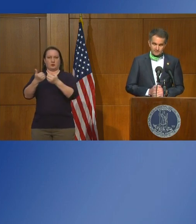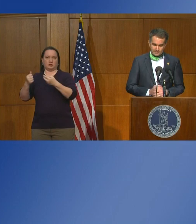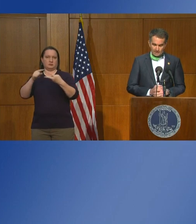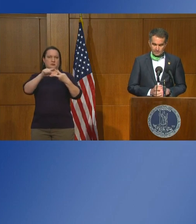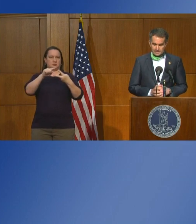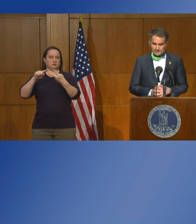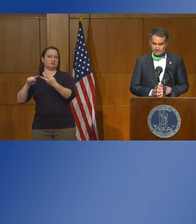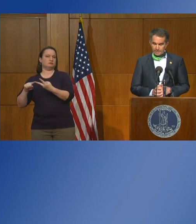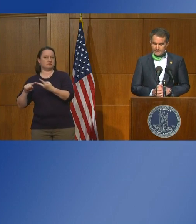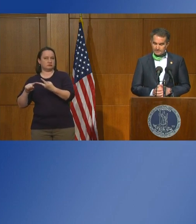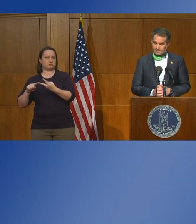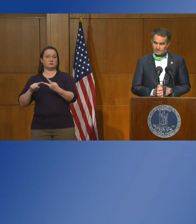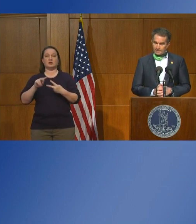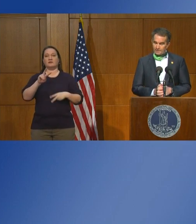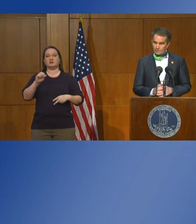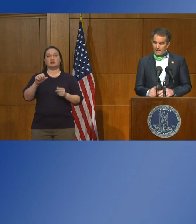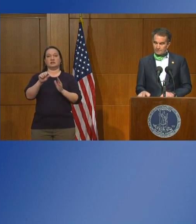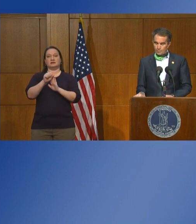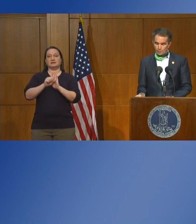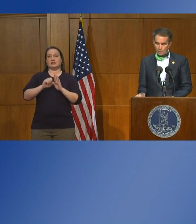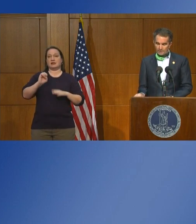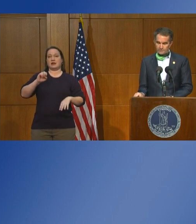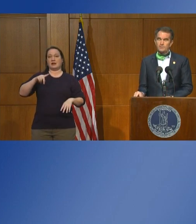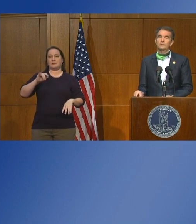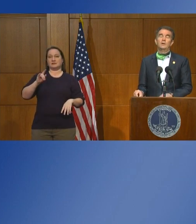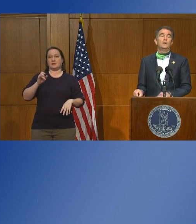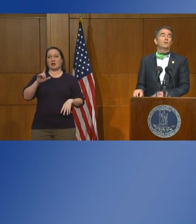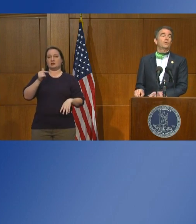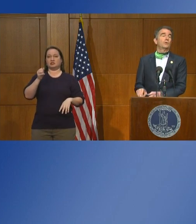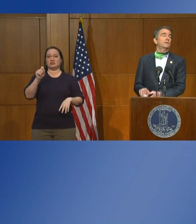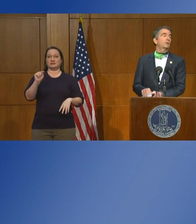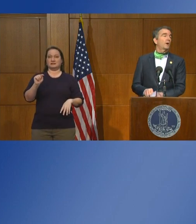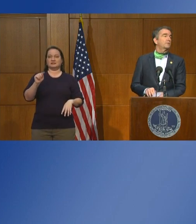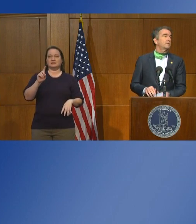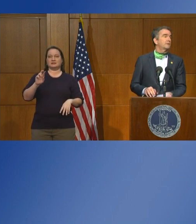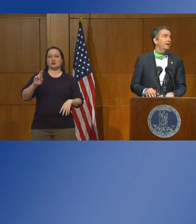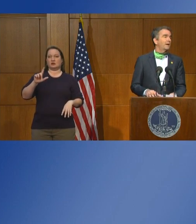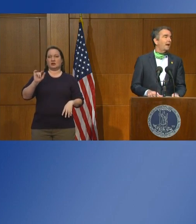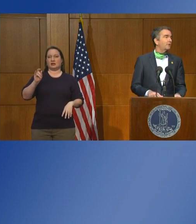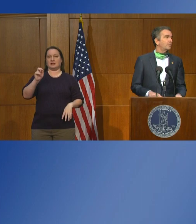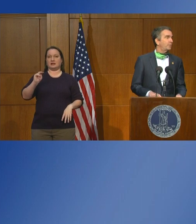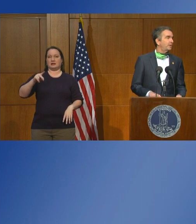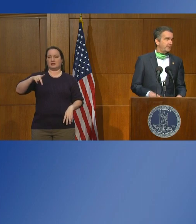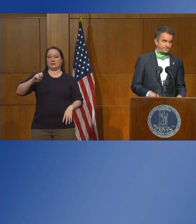FORWARD. VIRGINIA STATE EPIDEMIOLOGIST DR LILLIAN PEAK